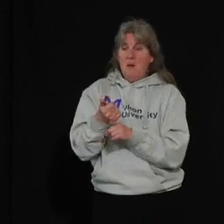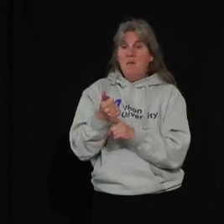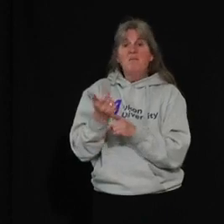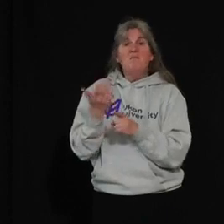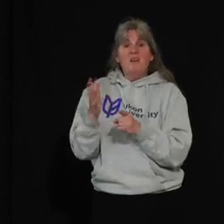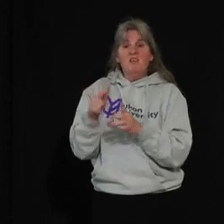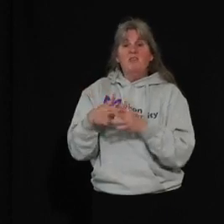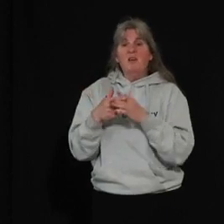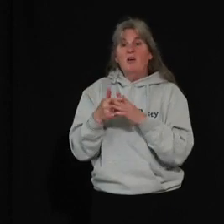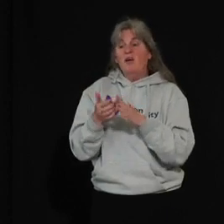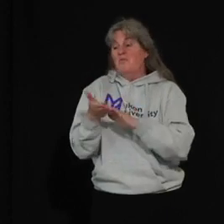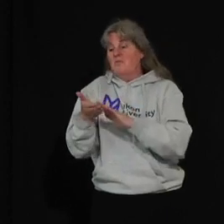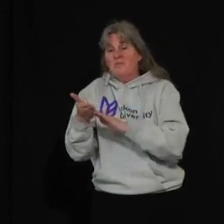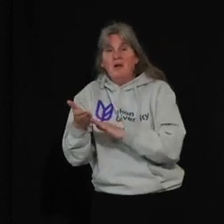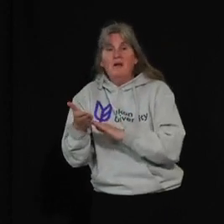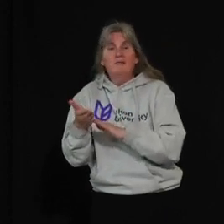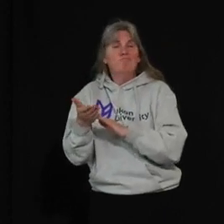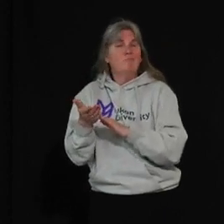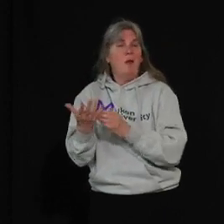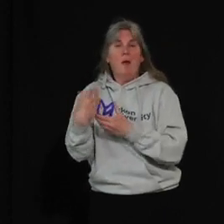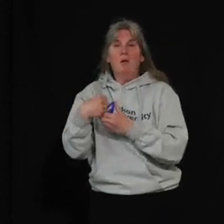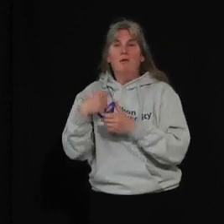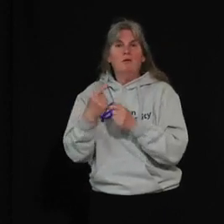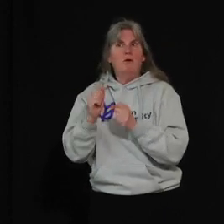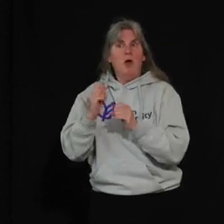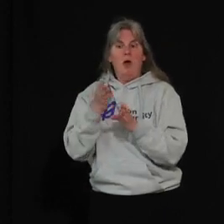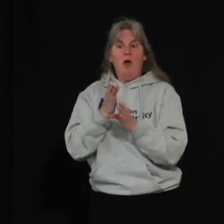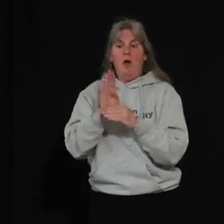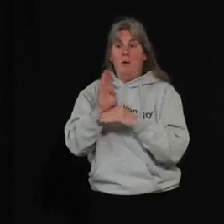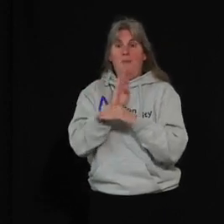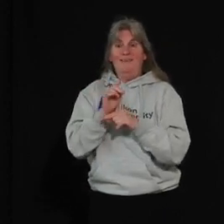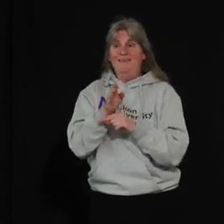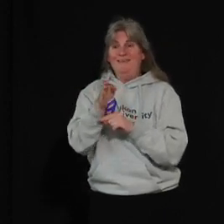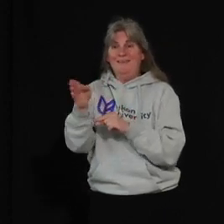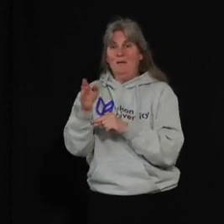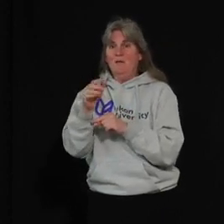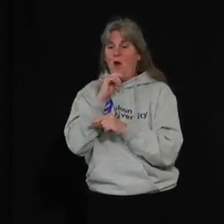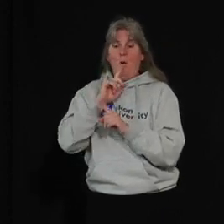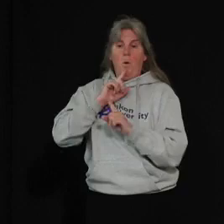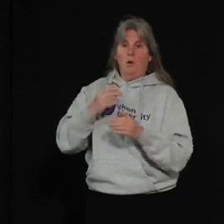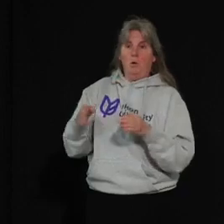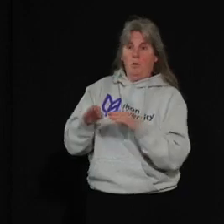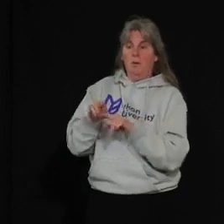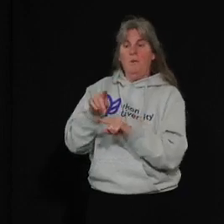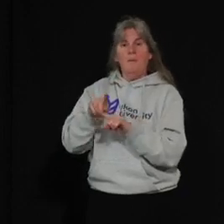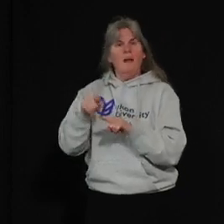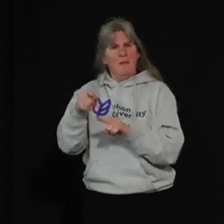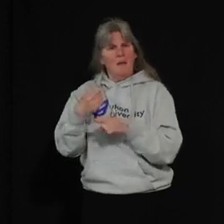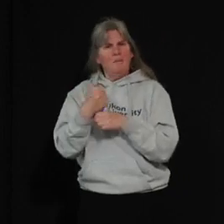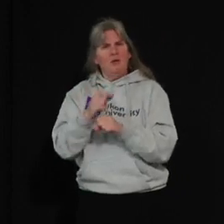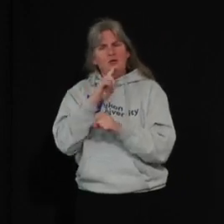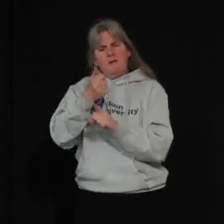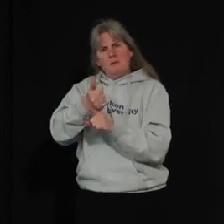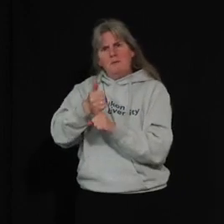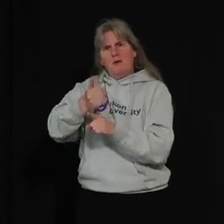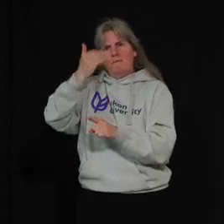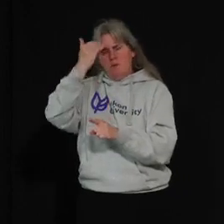already be running. It includes all businesses, and it is just to ensure that they have gone through the exercise